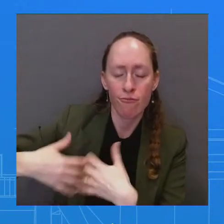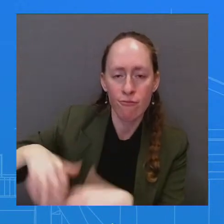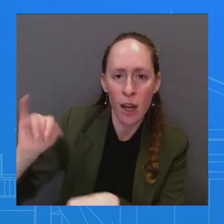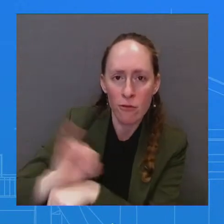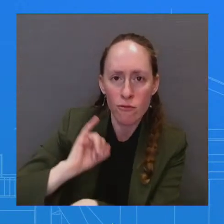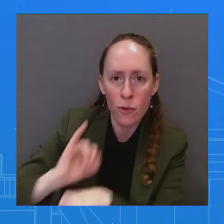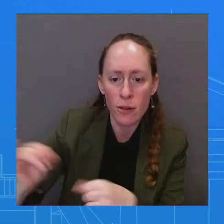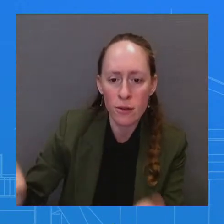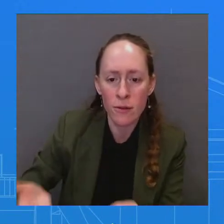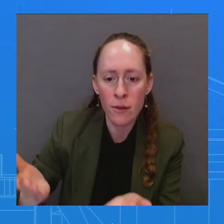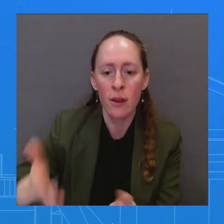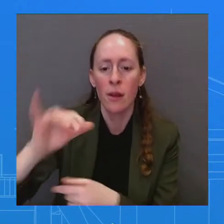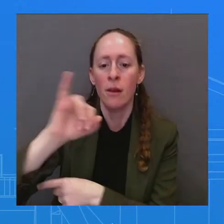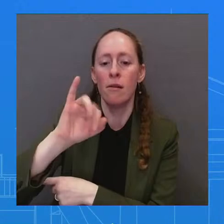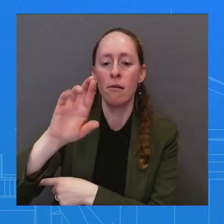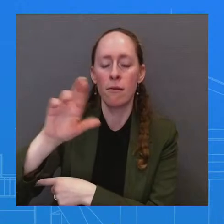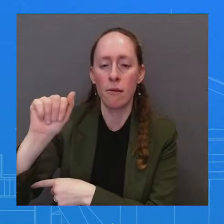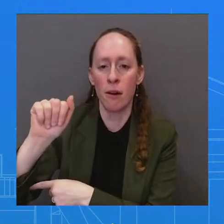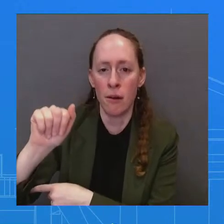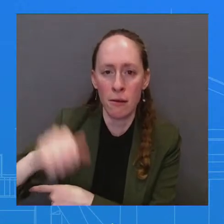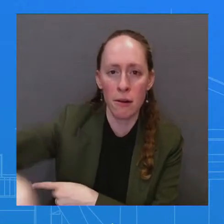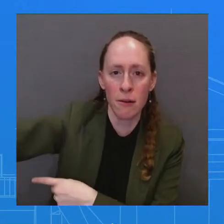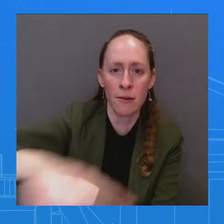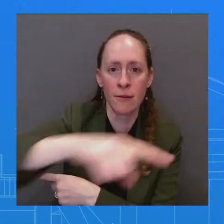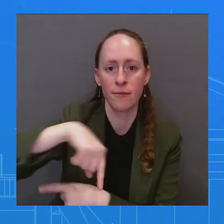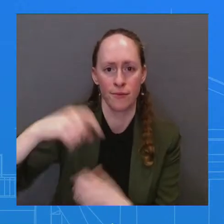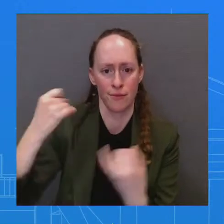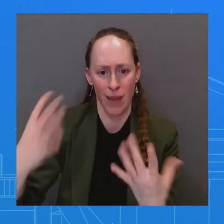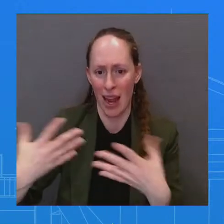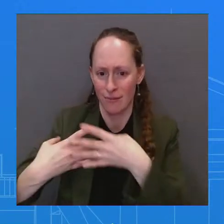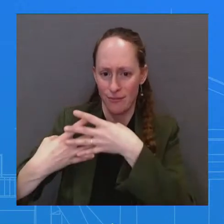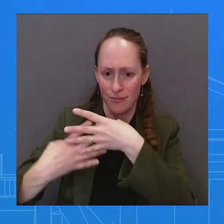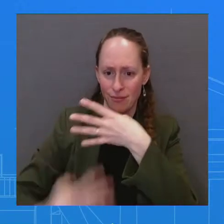This work helped unsnarl supply chains and lower inflation.